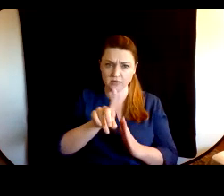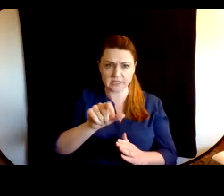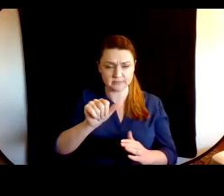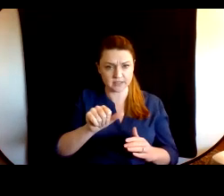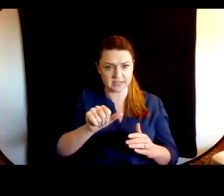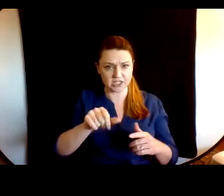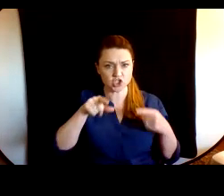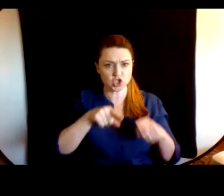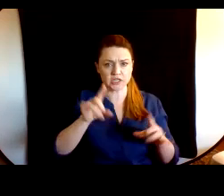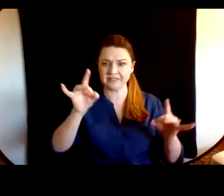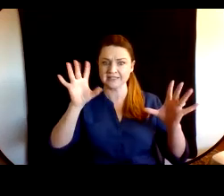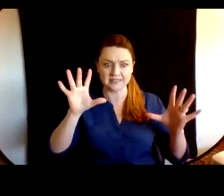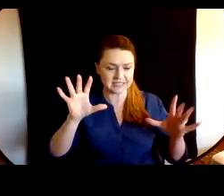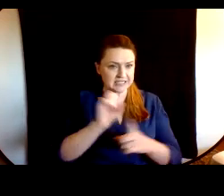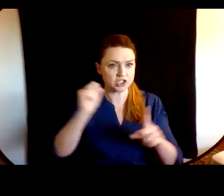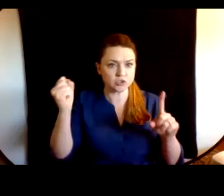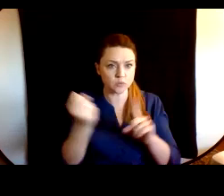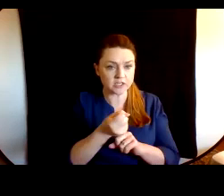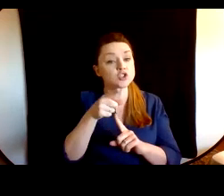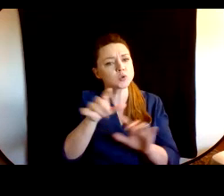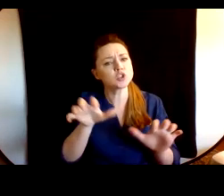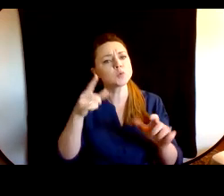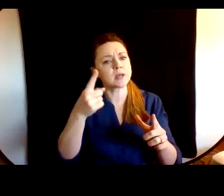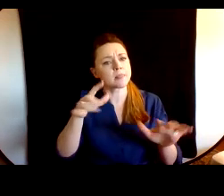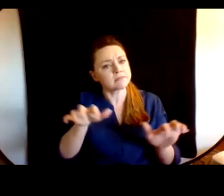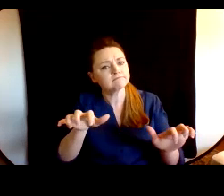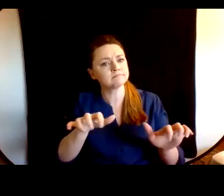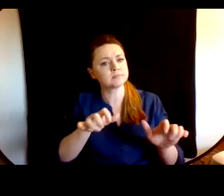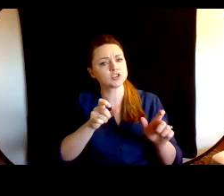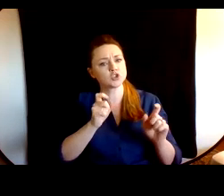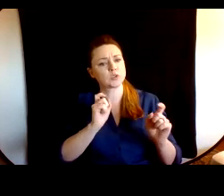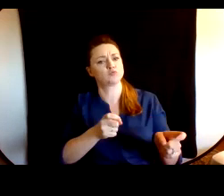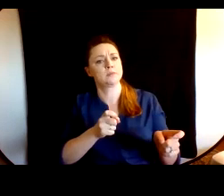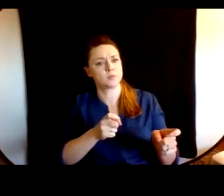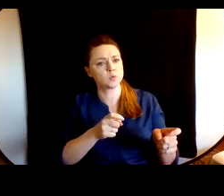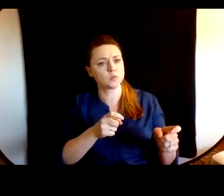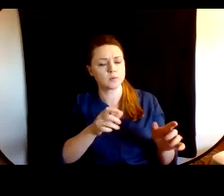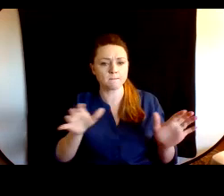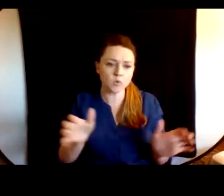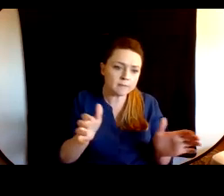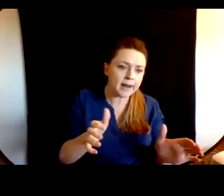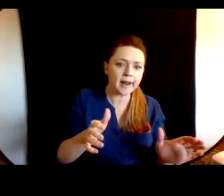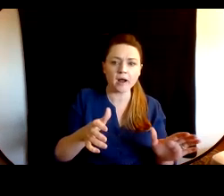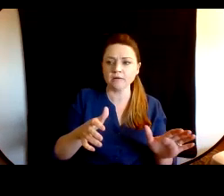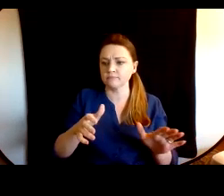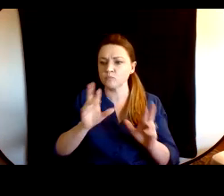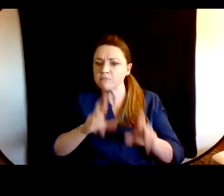And that you could do something in a very actionable way to contribute to how we prepare for, respond to, and recover from disaster.